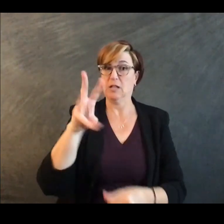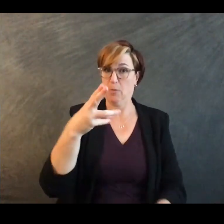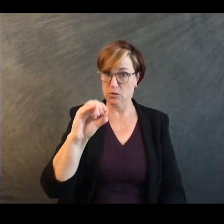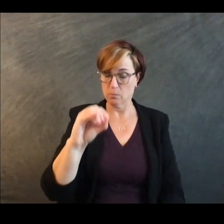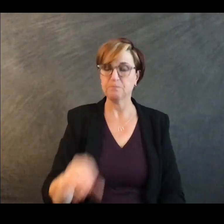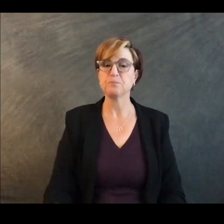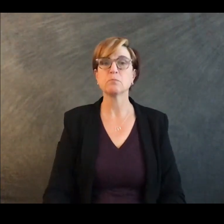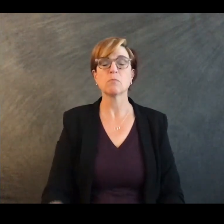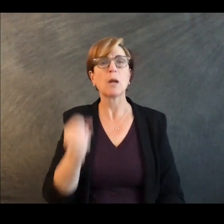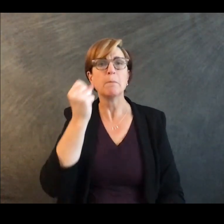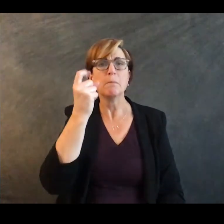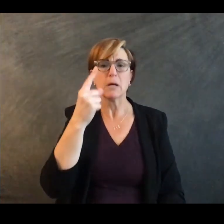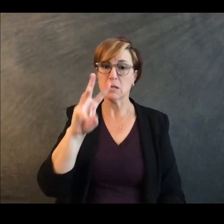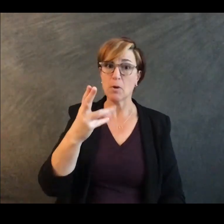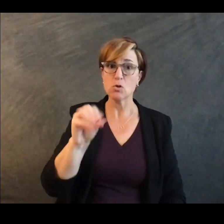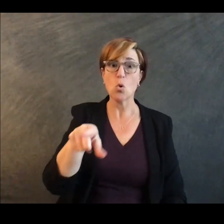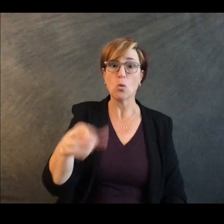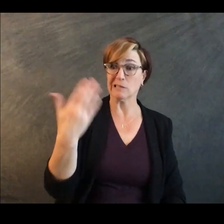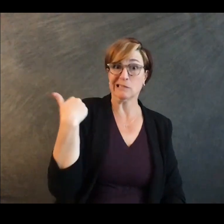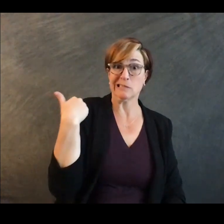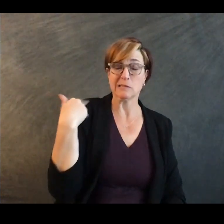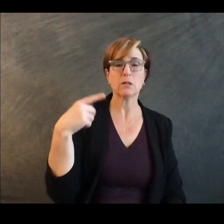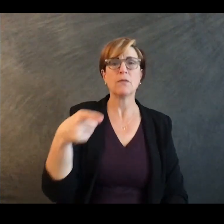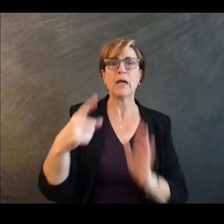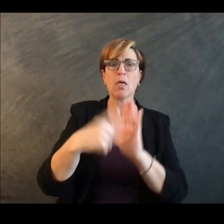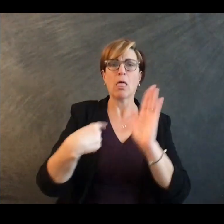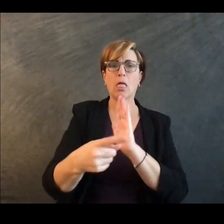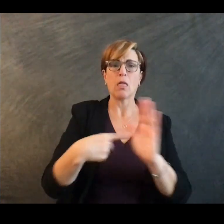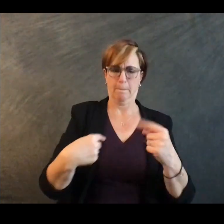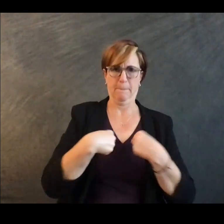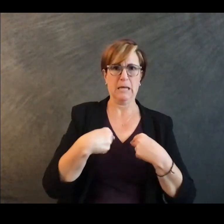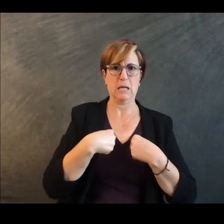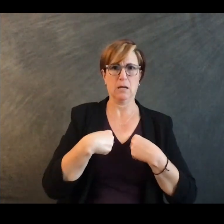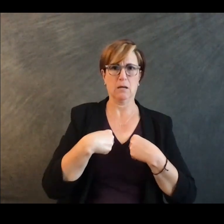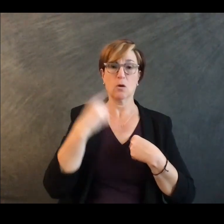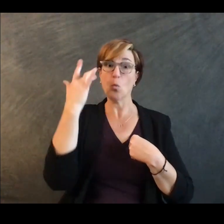and disagreed with my travel ban at the time I did it and they were wrong